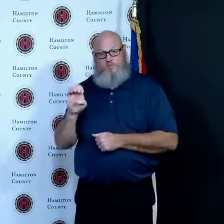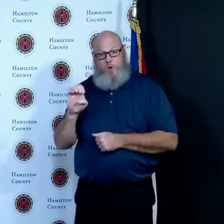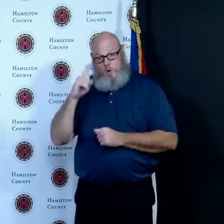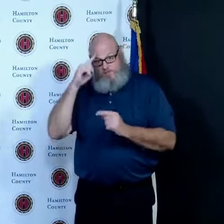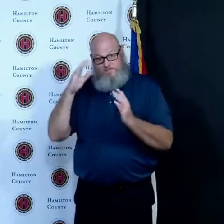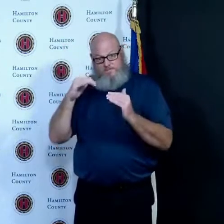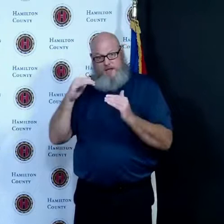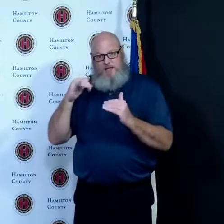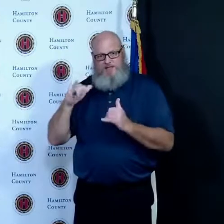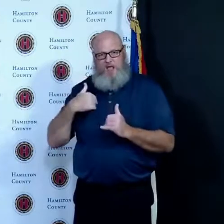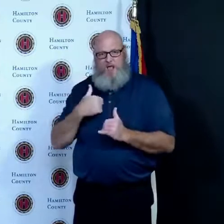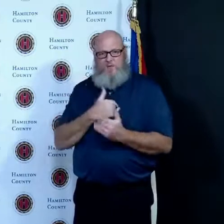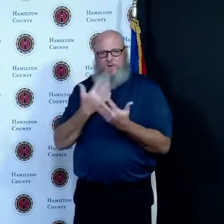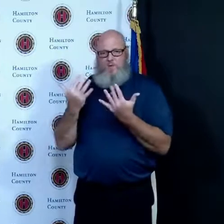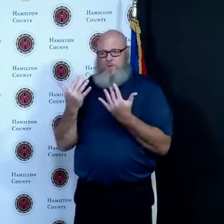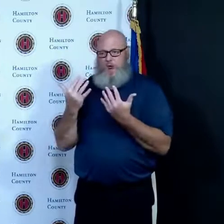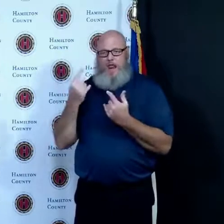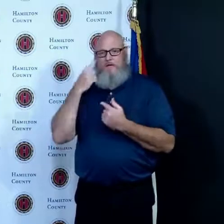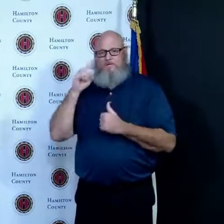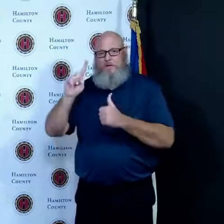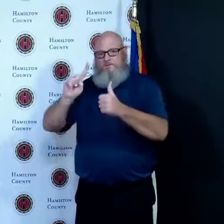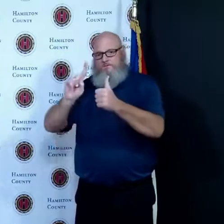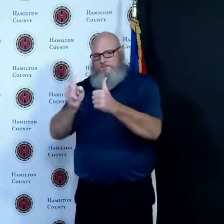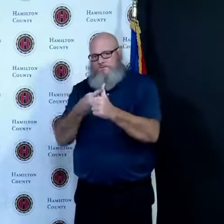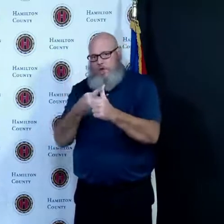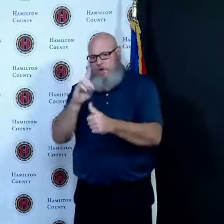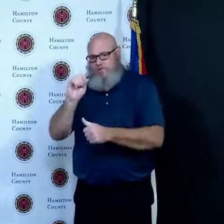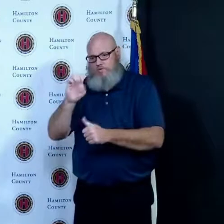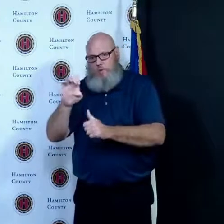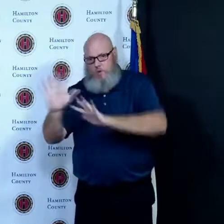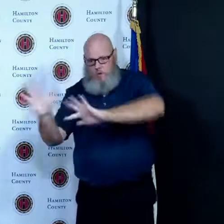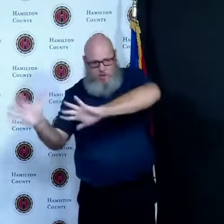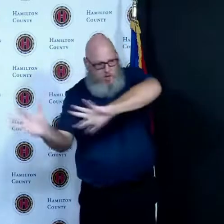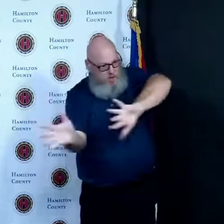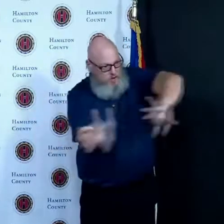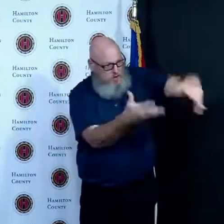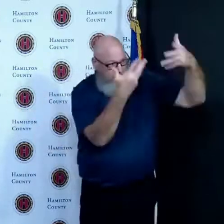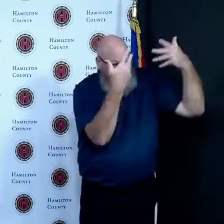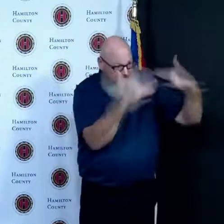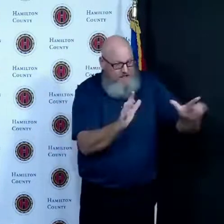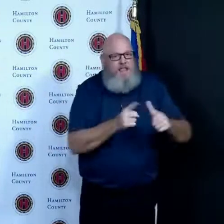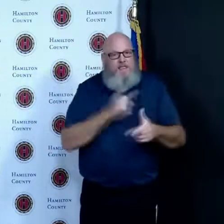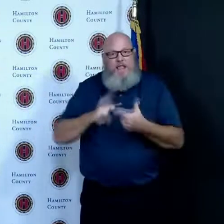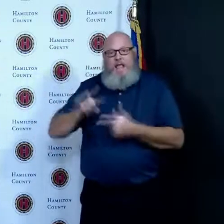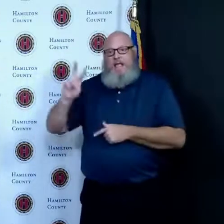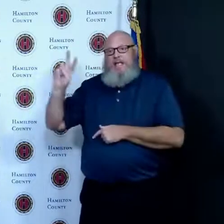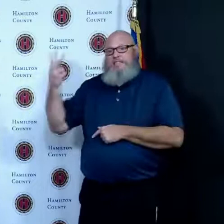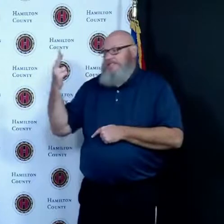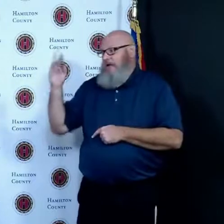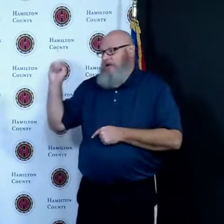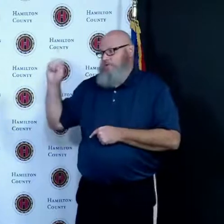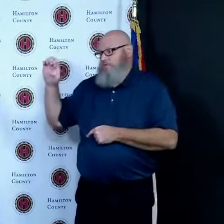the manufacturing of this these drugs we hope to see that ramp up so we are hopeful that